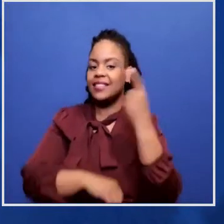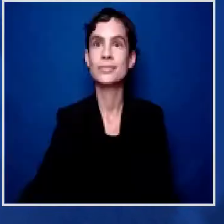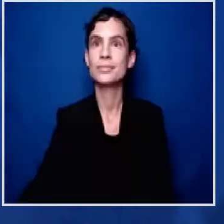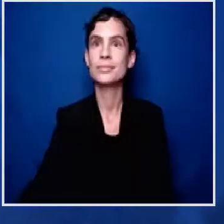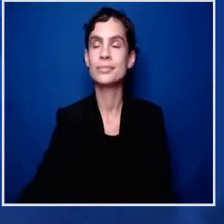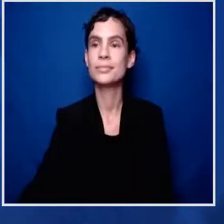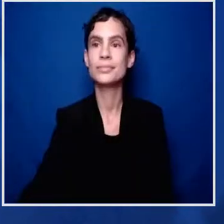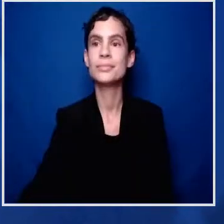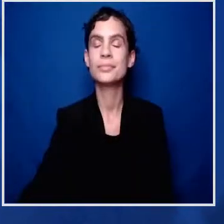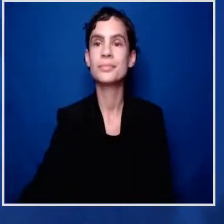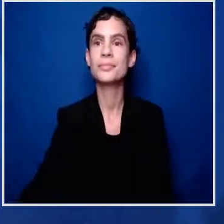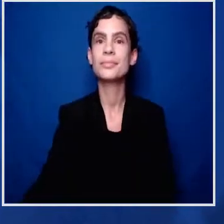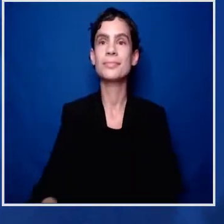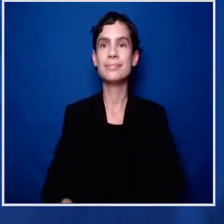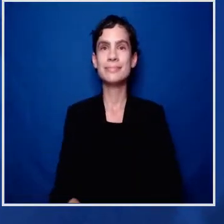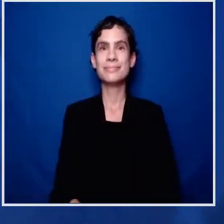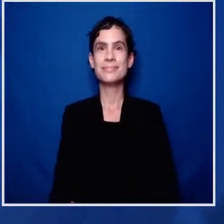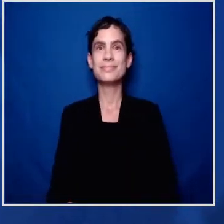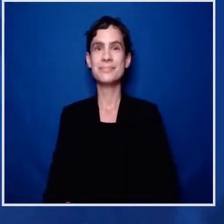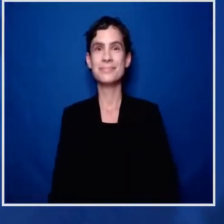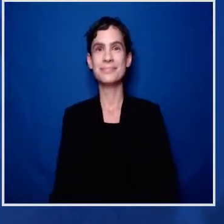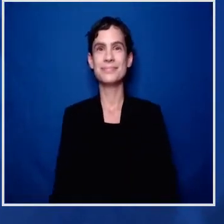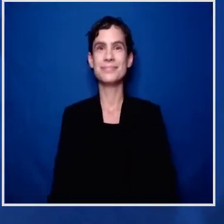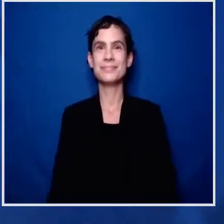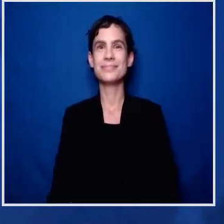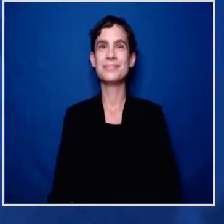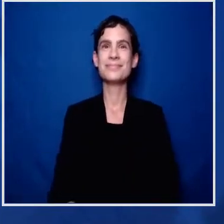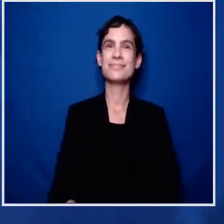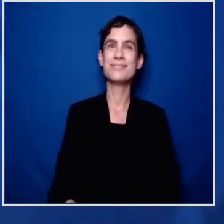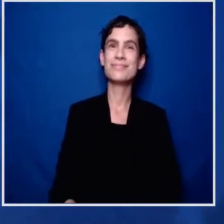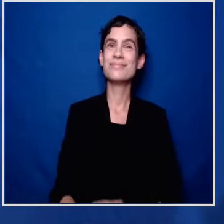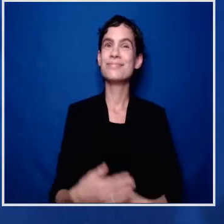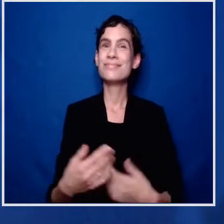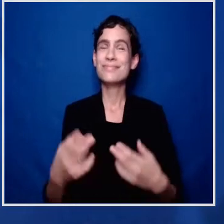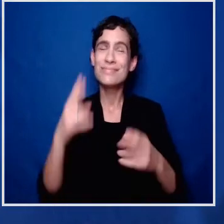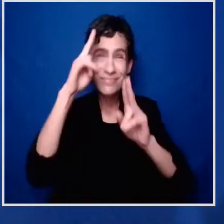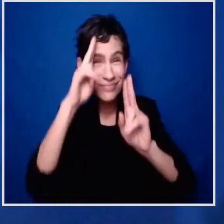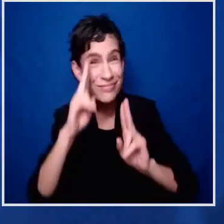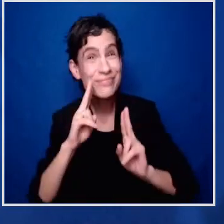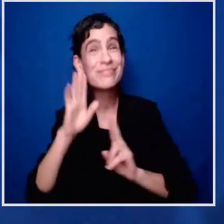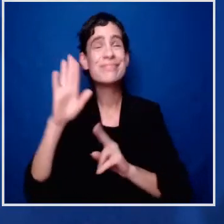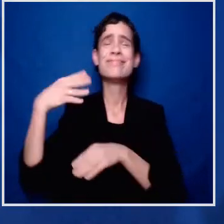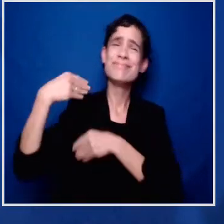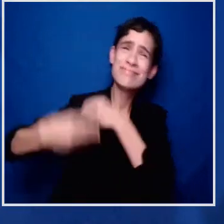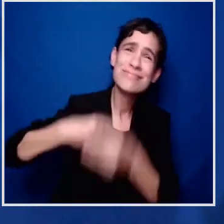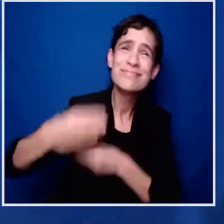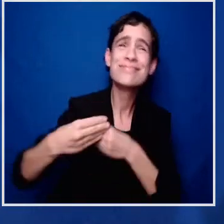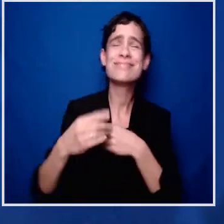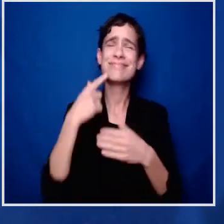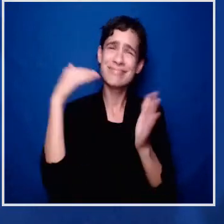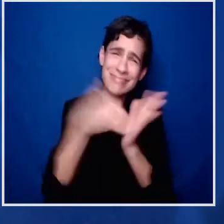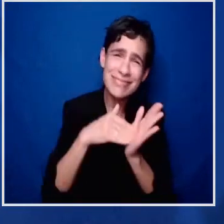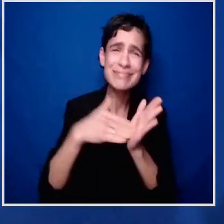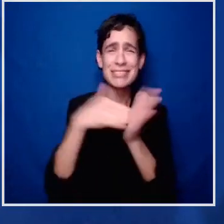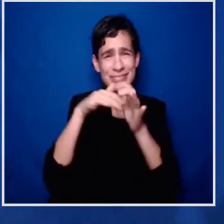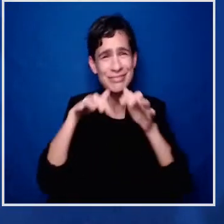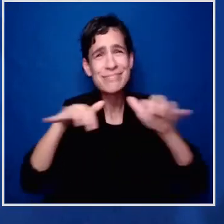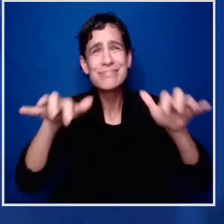GOOD EVENING, I AM CORY BOOKER. FOR MILLIONS OF AMERICANS, MLK DAY HAS BECOME A DAY ON,